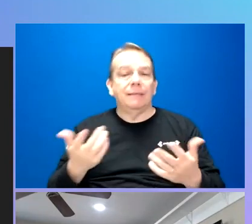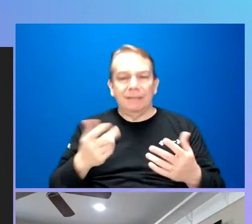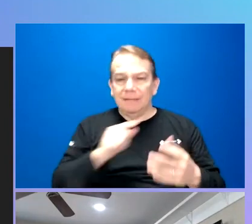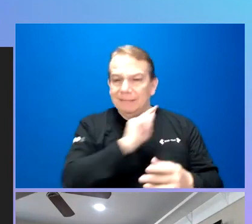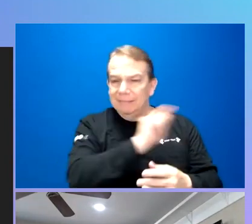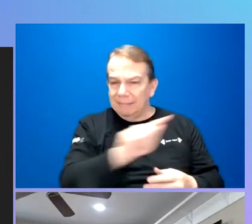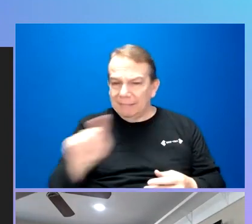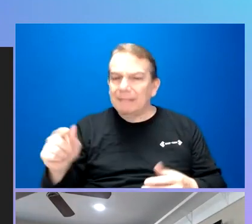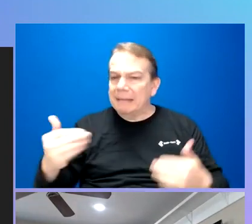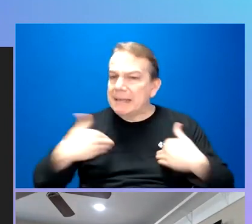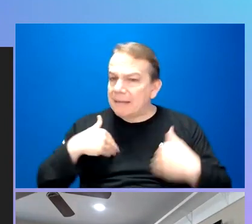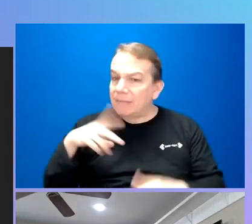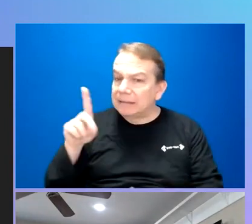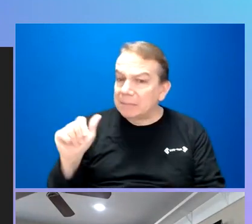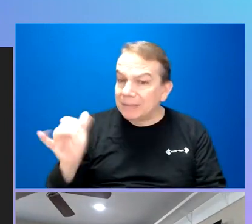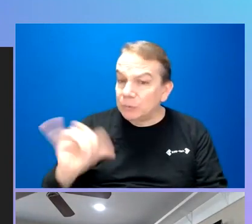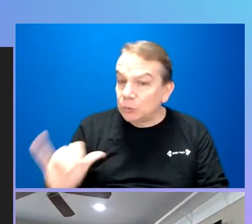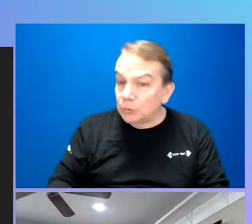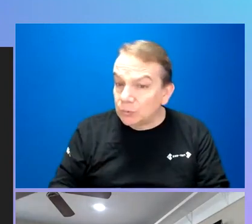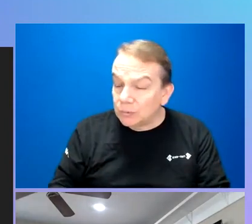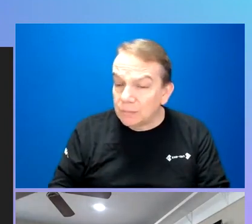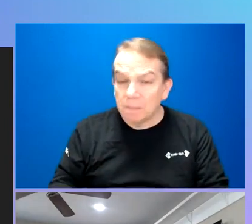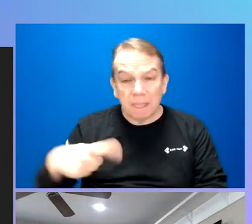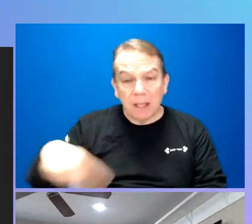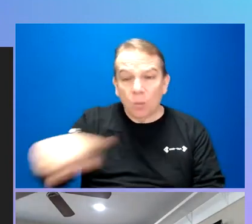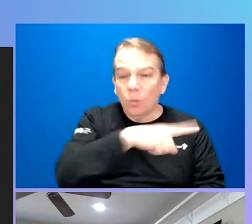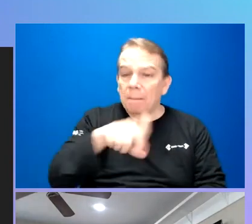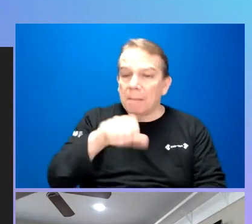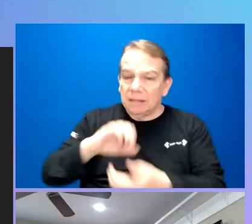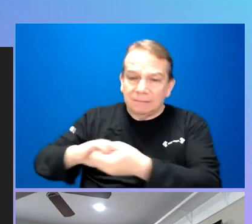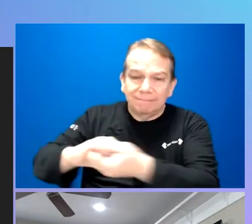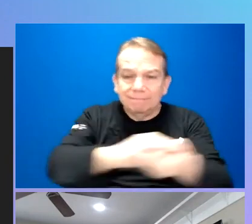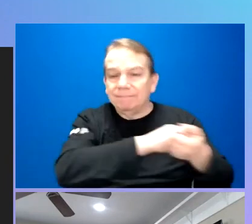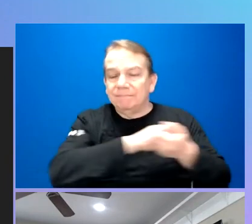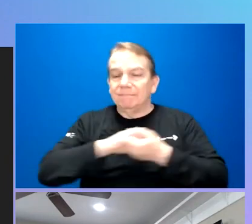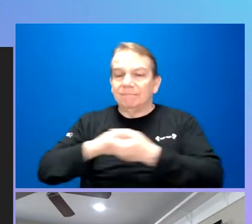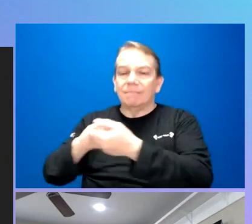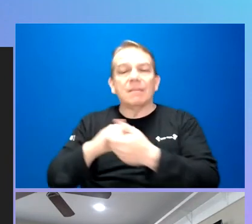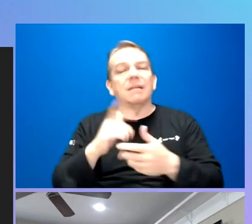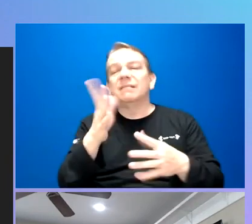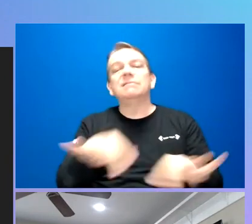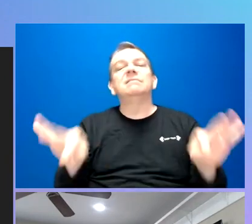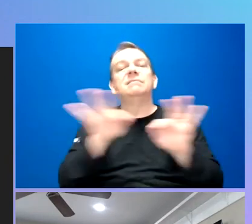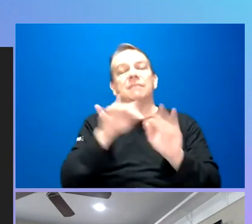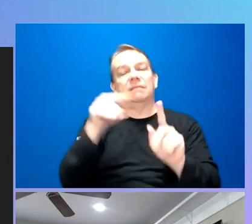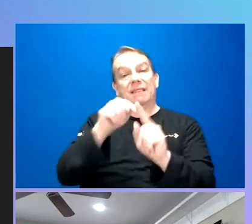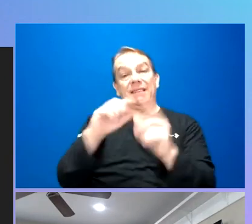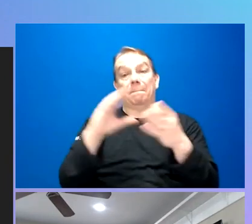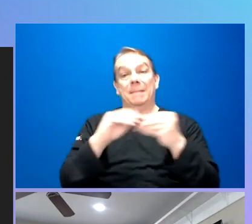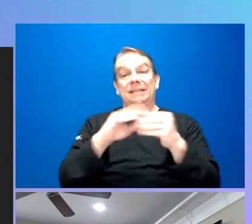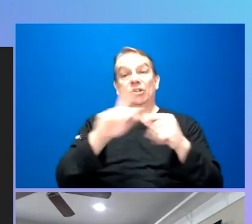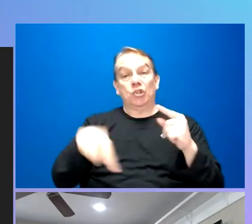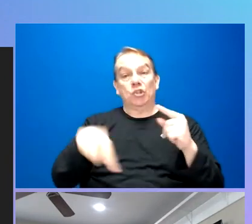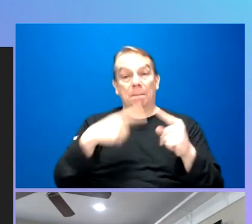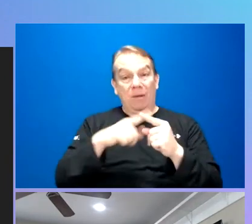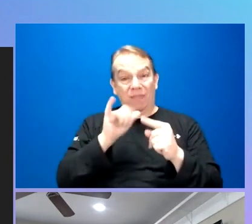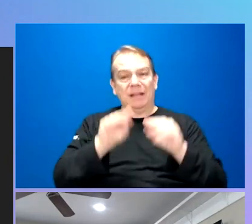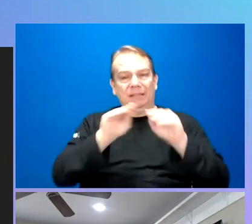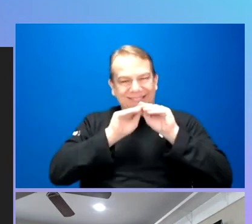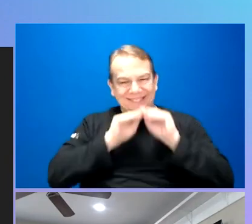We all have to work together. Your job is to get the message out as broadly as you can. So don't just stick to the